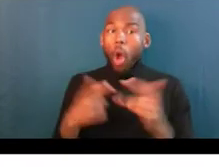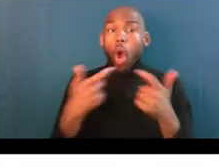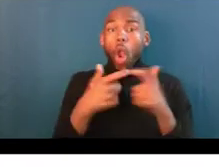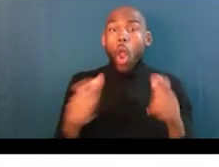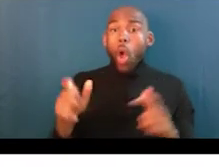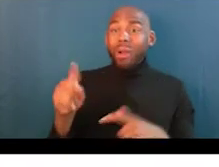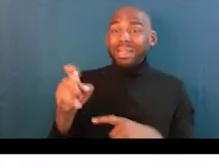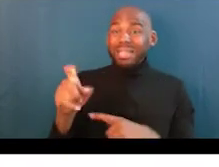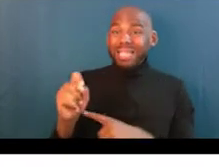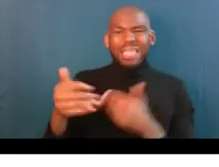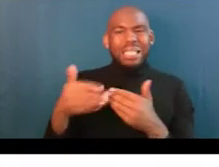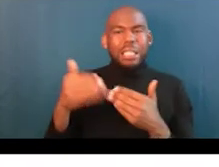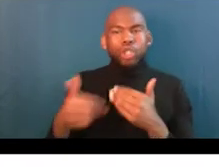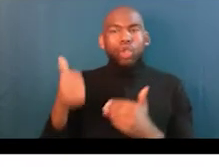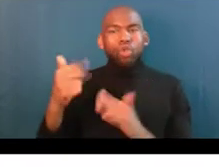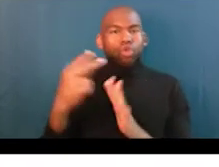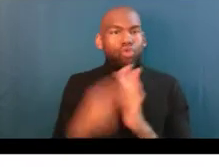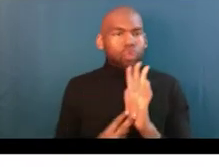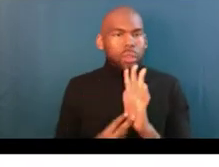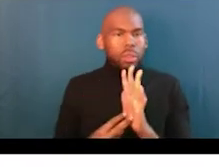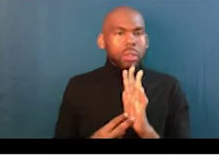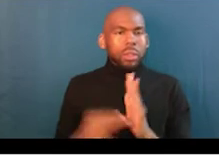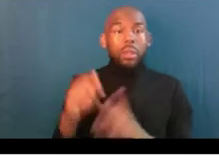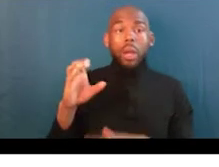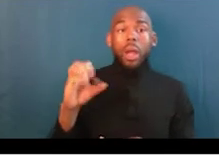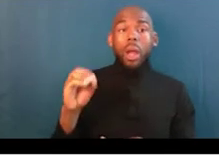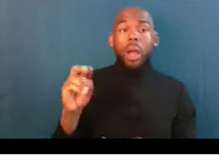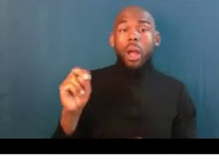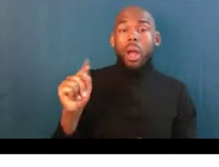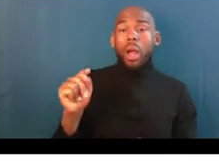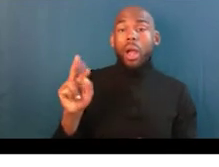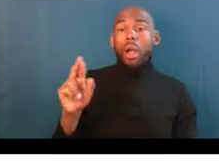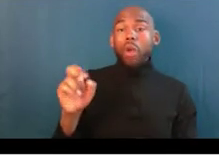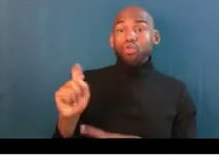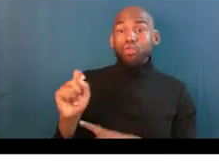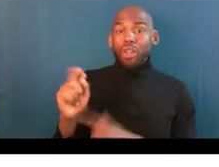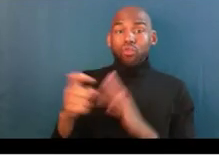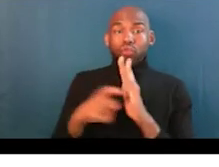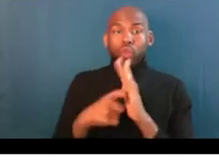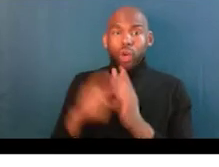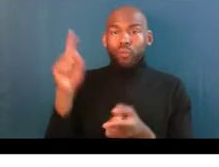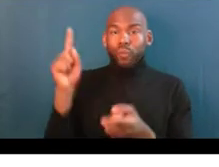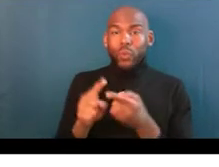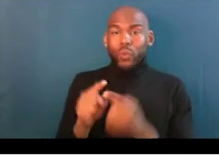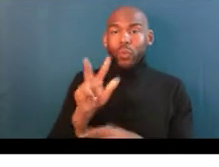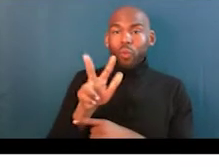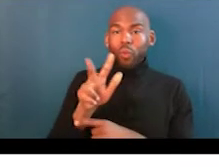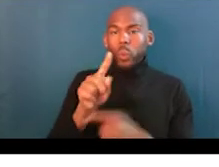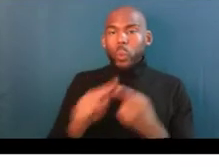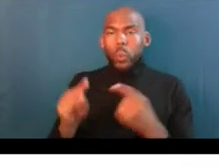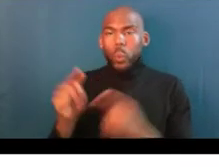easier to read, so the contrast requirement is reduced to 3 to 1. WCAG guidelines defines